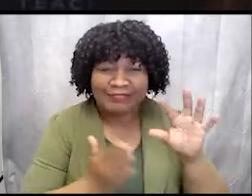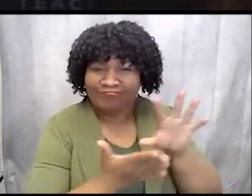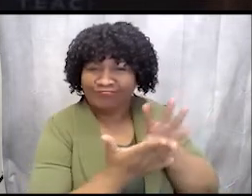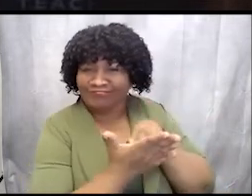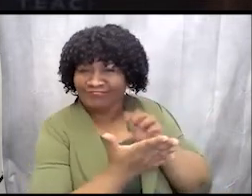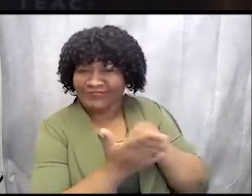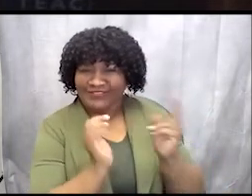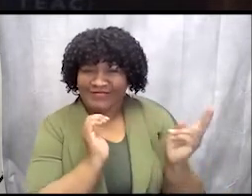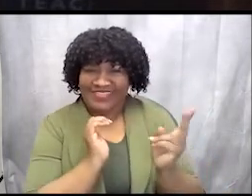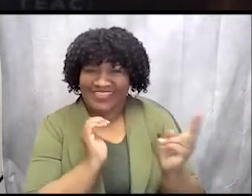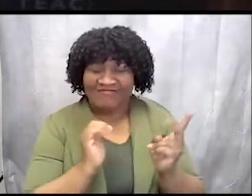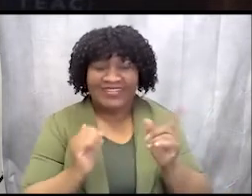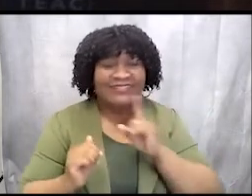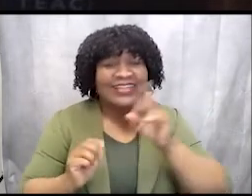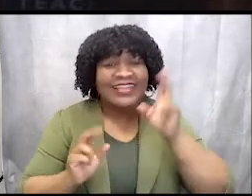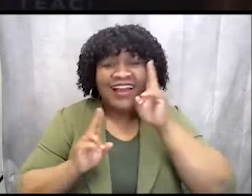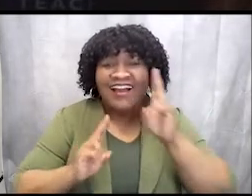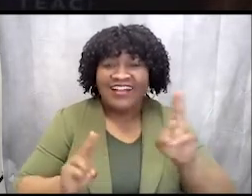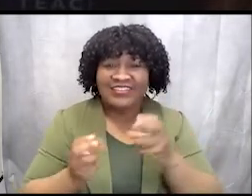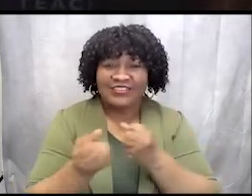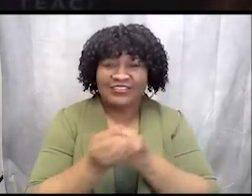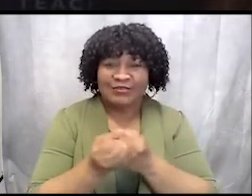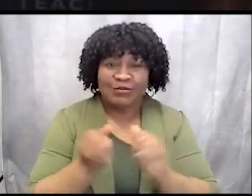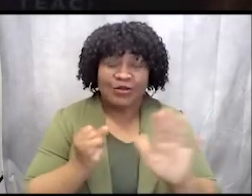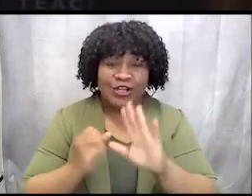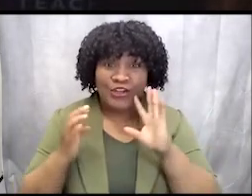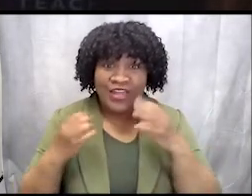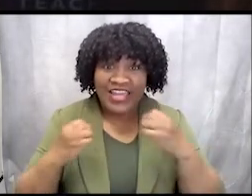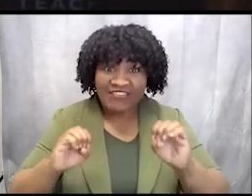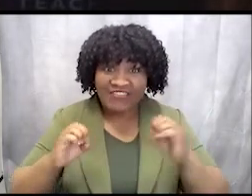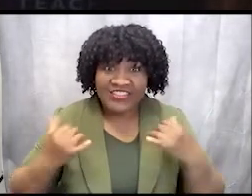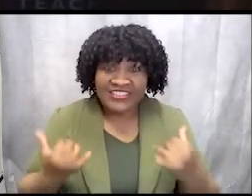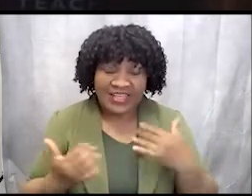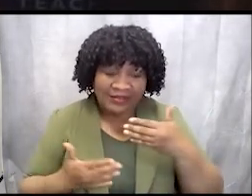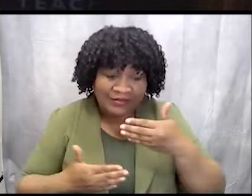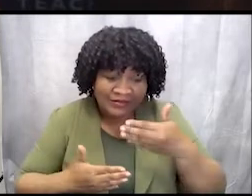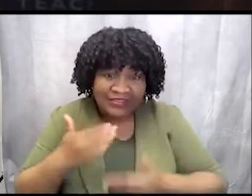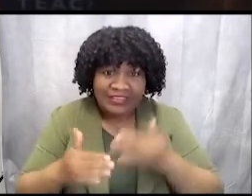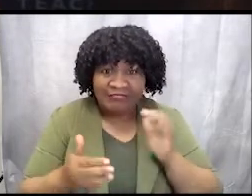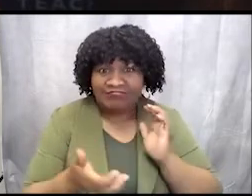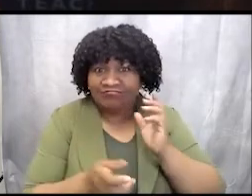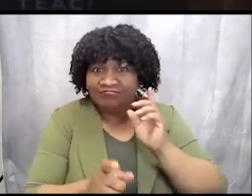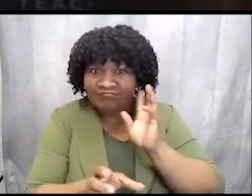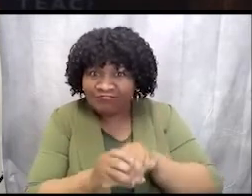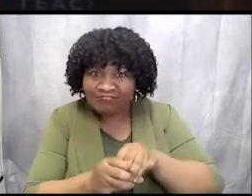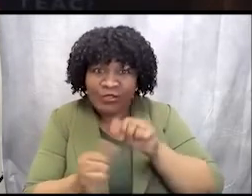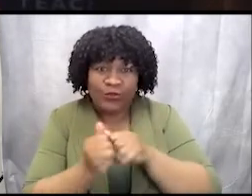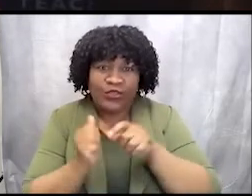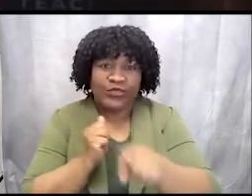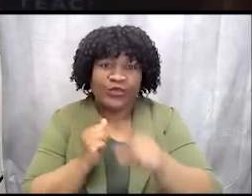So again, we are honored to support your efforts and join alongside you in this essential work.